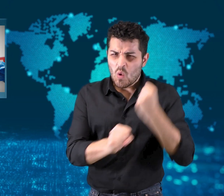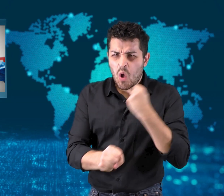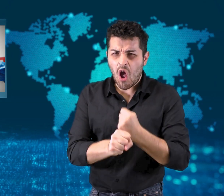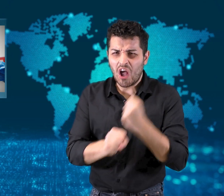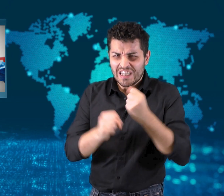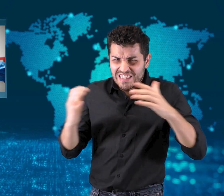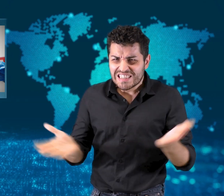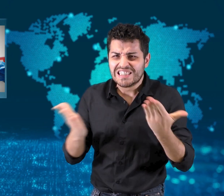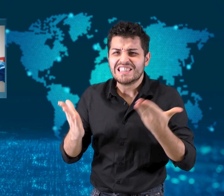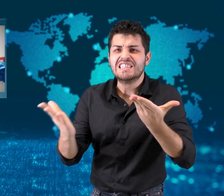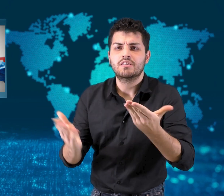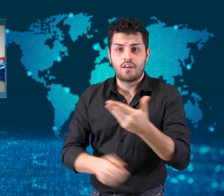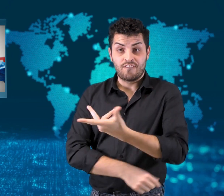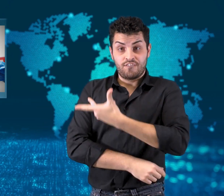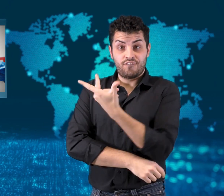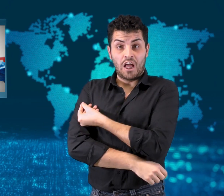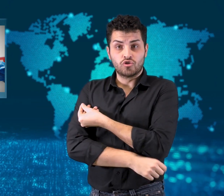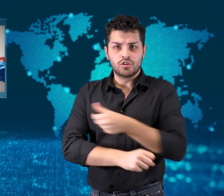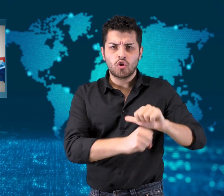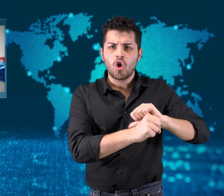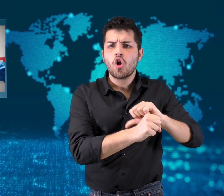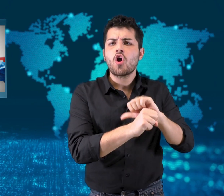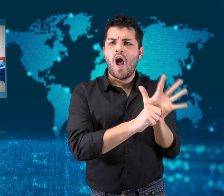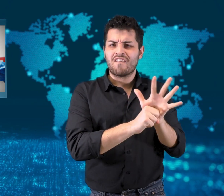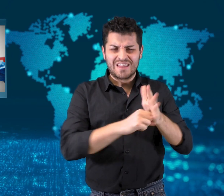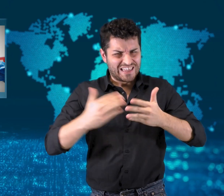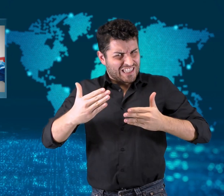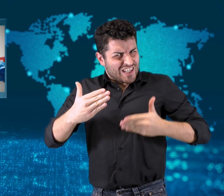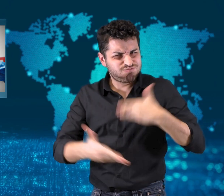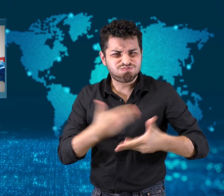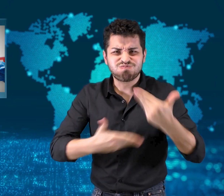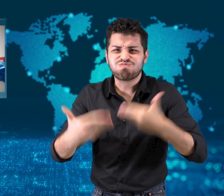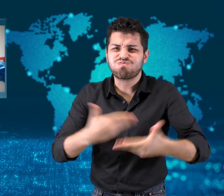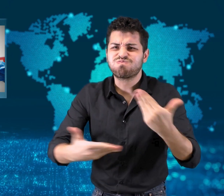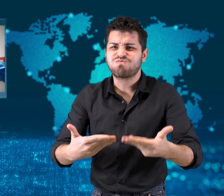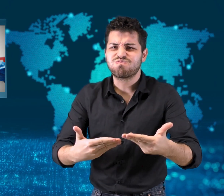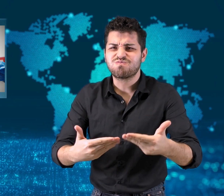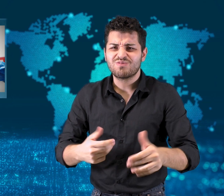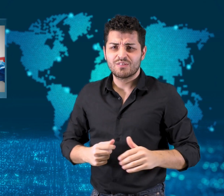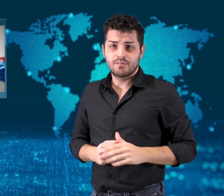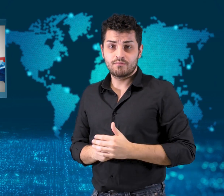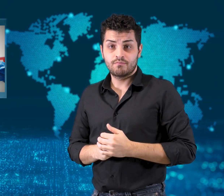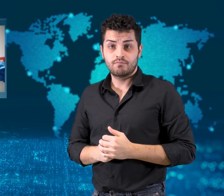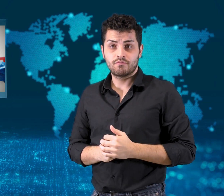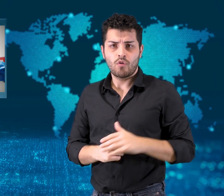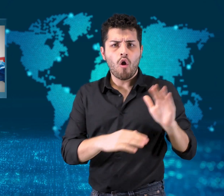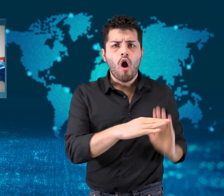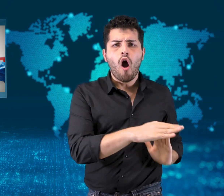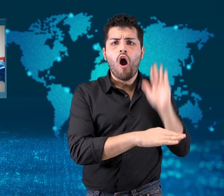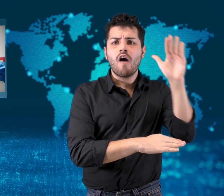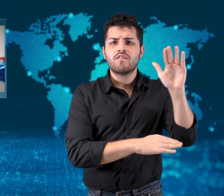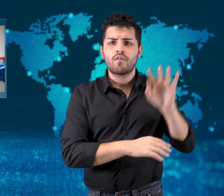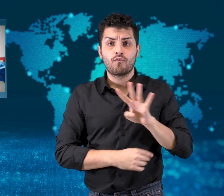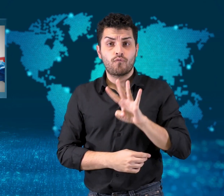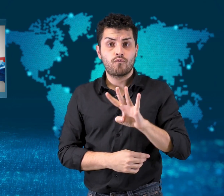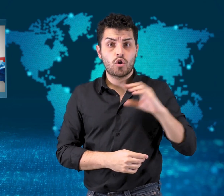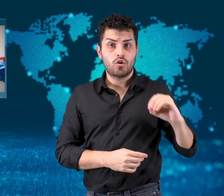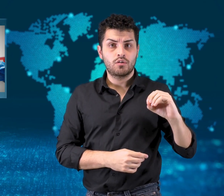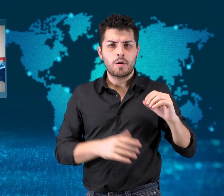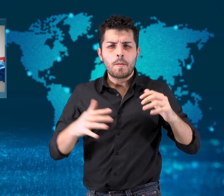the need to develop a vaccine for COVID-19 has become more urgent.